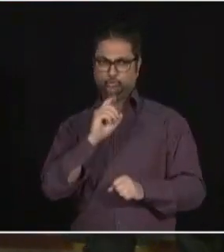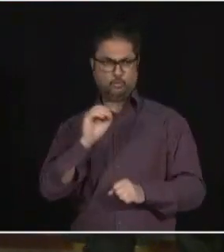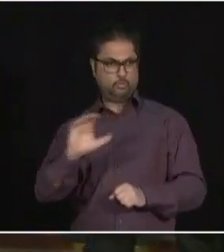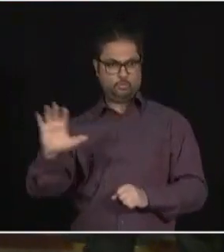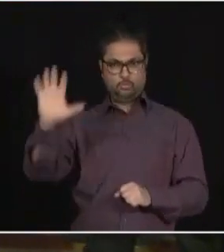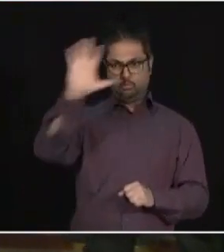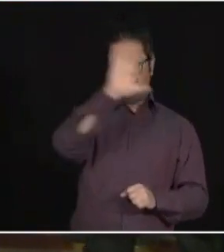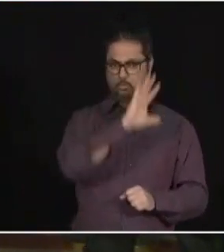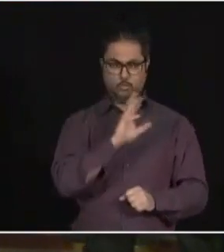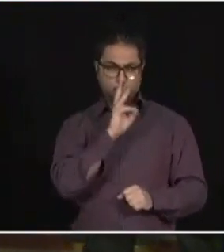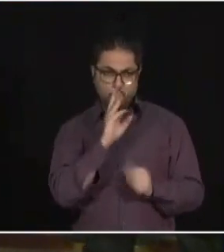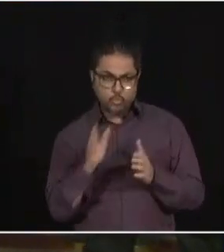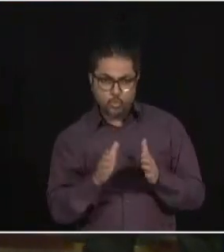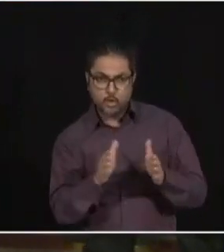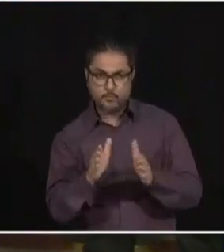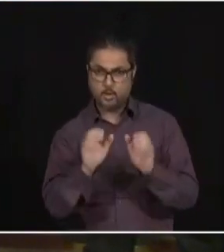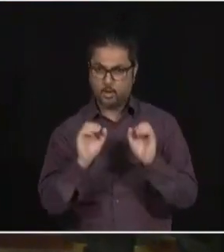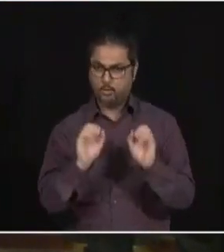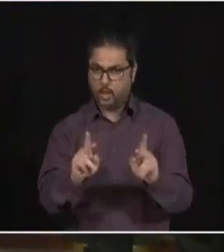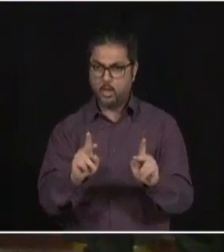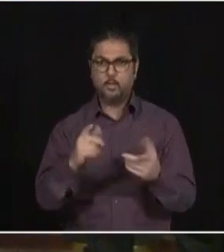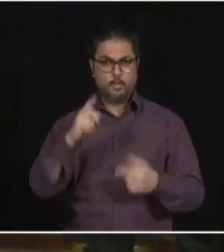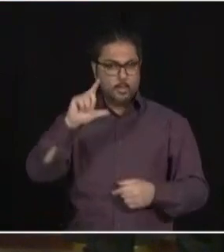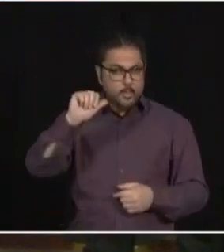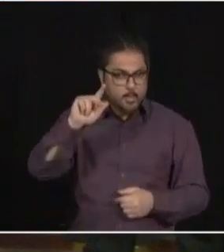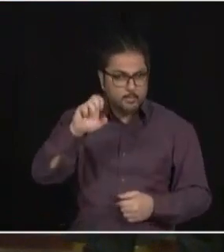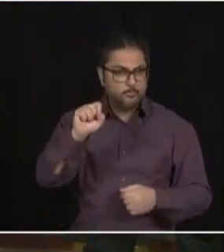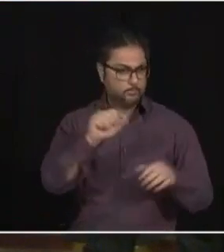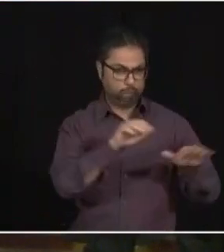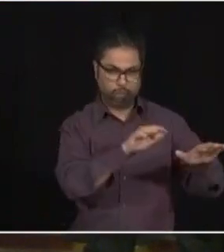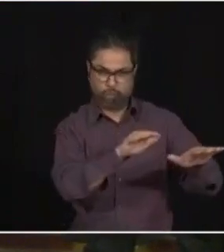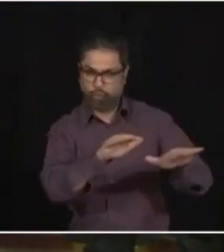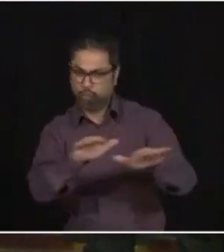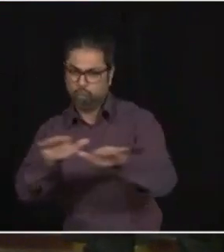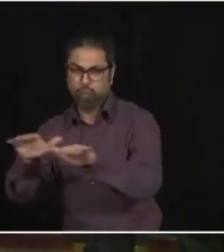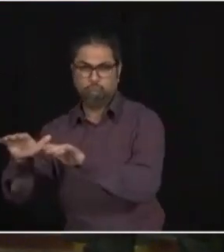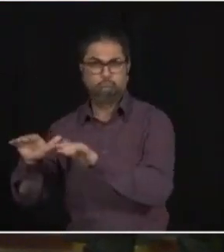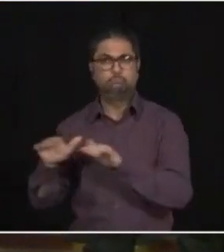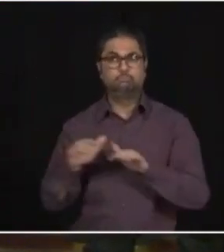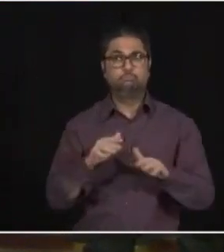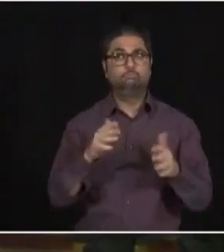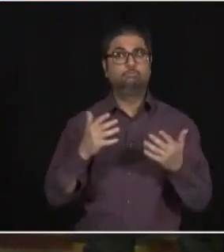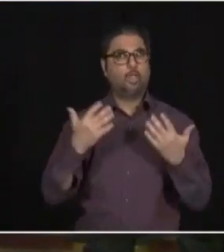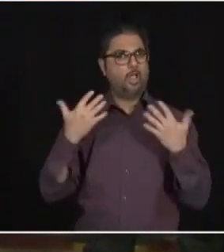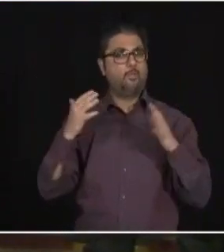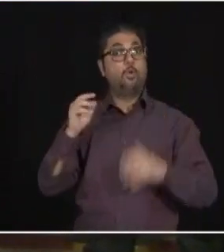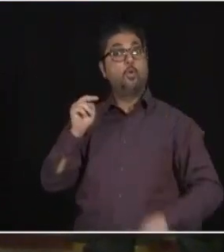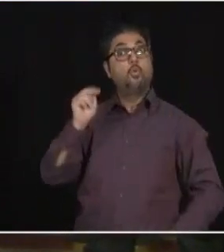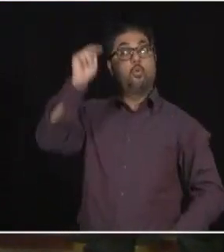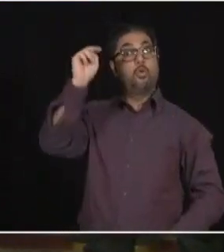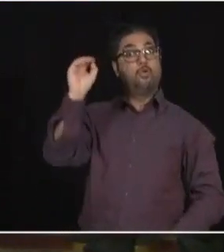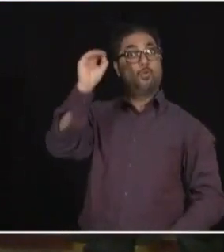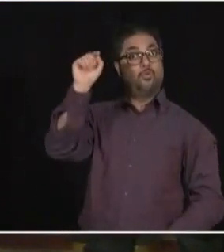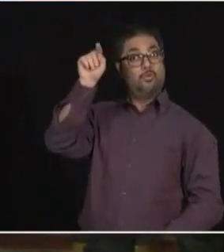in the far north, where we monitor the ice breaks as they're happening. This is the kind of real-time